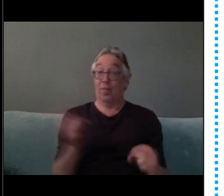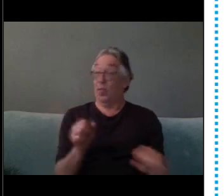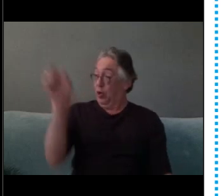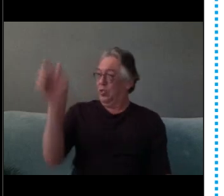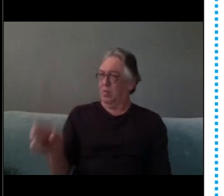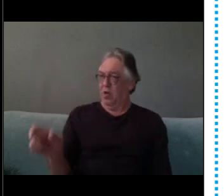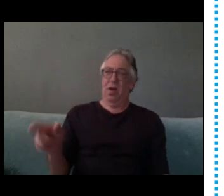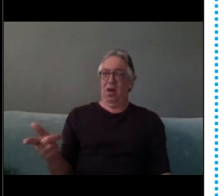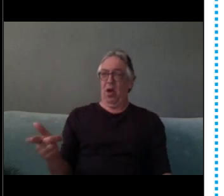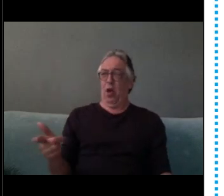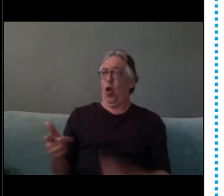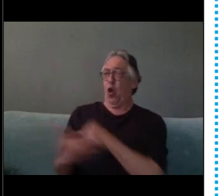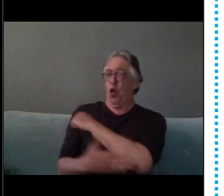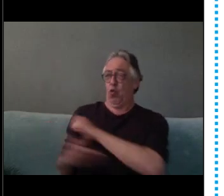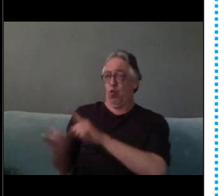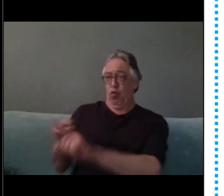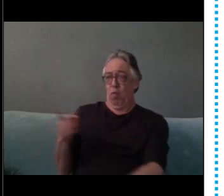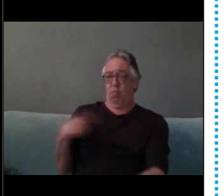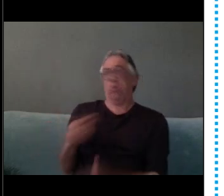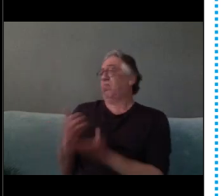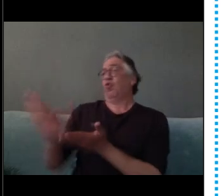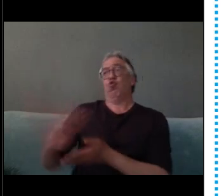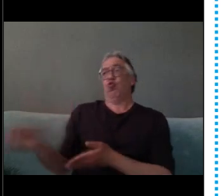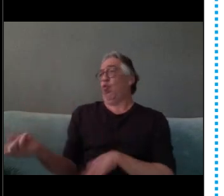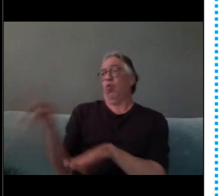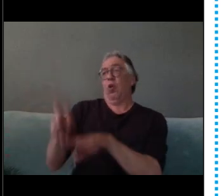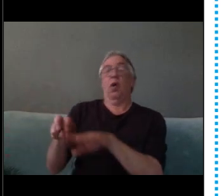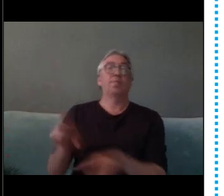There is also that you have to get information about your travel.